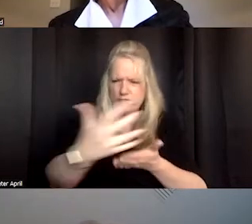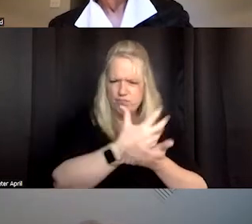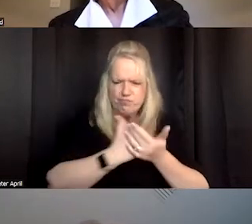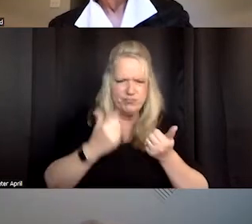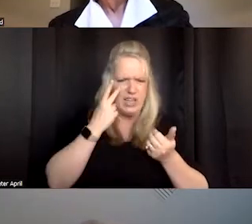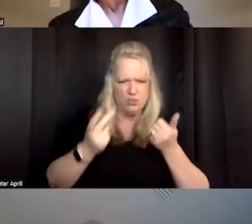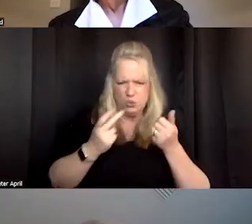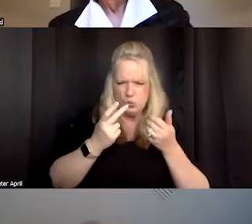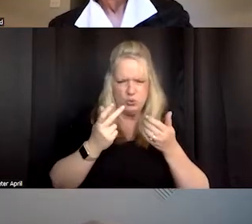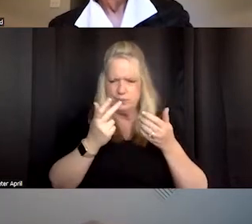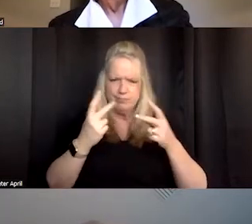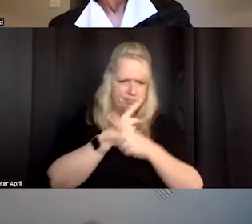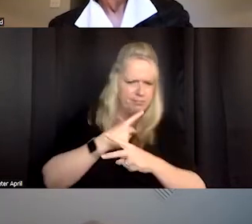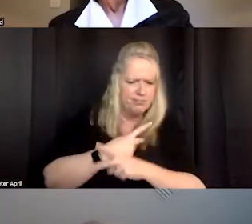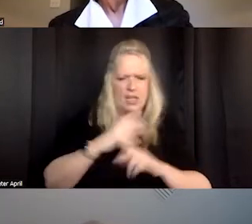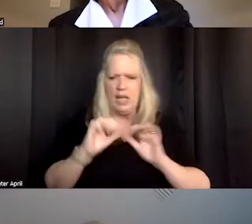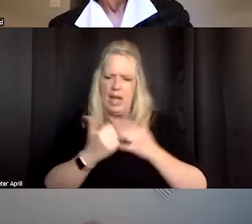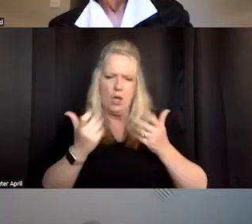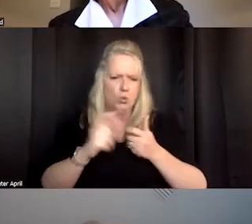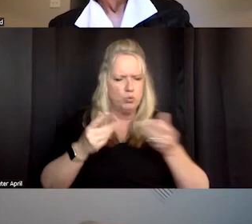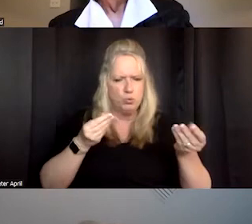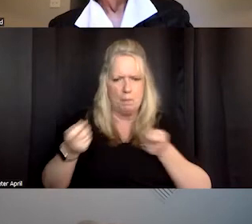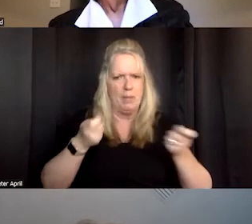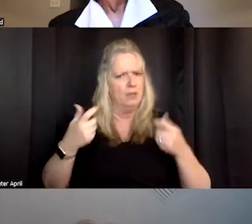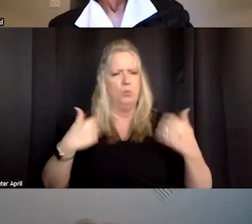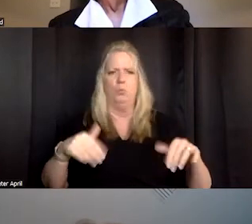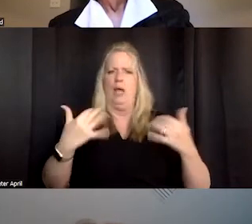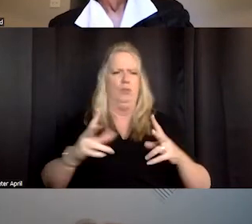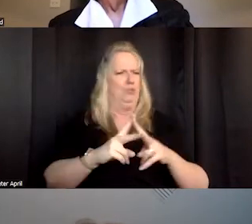IN, TRENDS AND BEING ABLE TO MANAGE ALL OF THAT, INCREDIBLY IMPRESSIVE IN WHAT YOU ALL HAVE DONE.